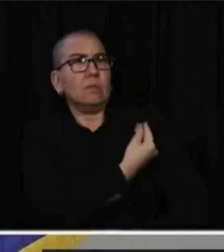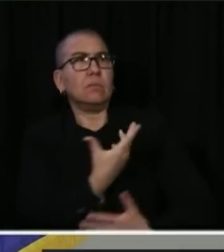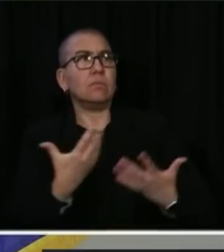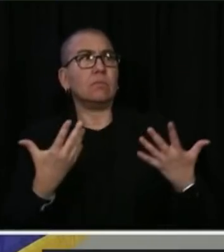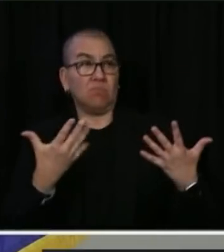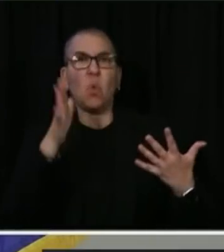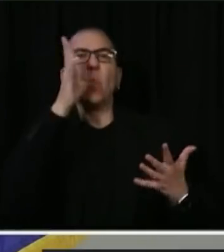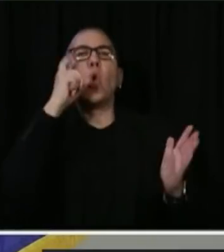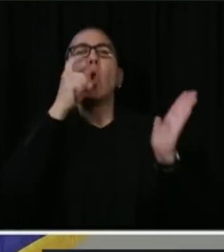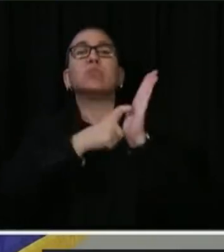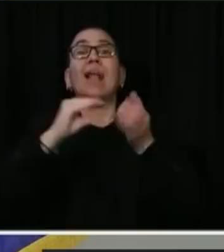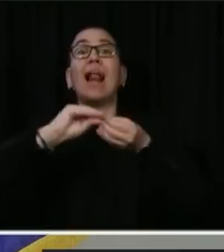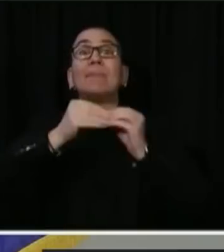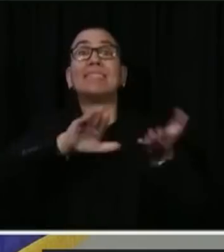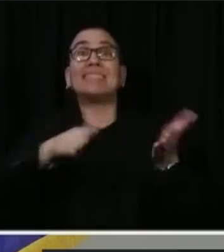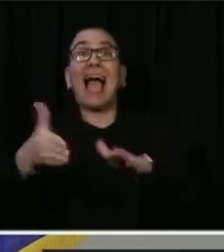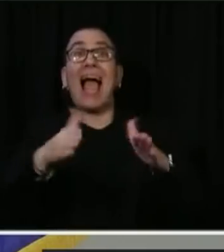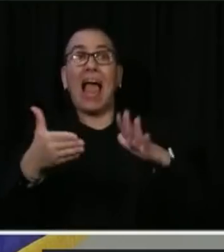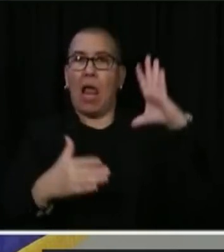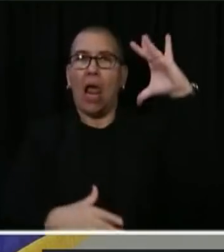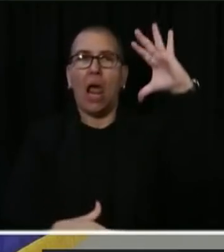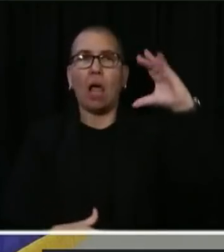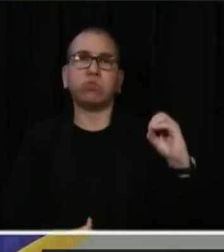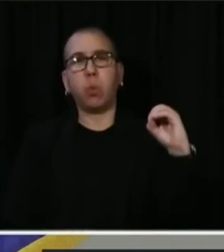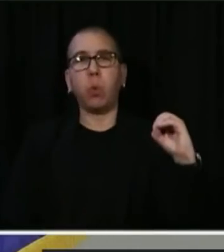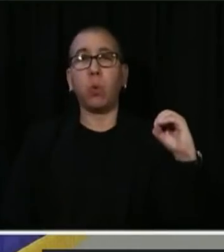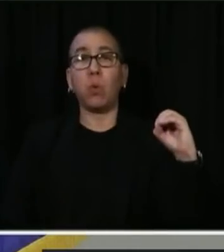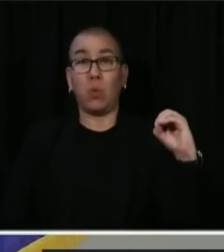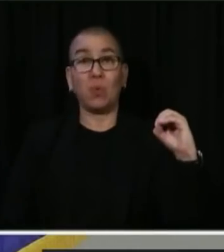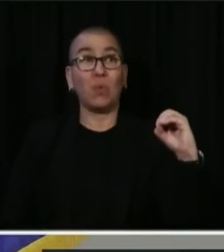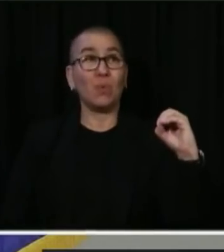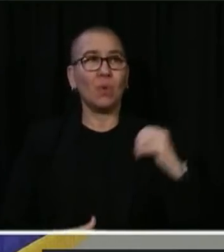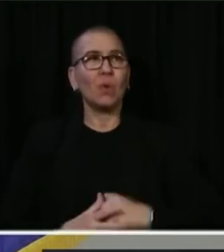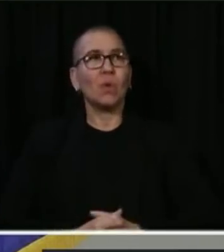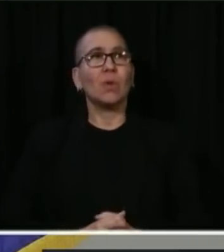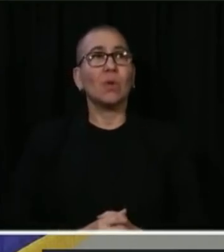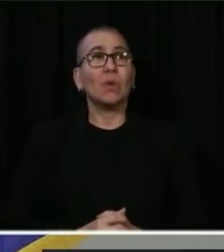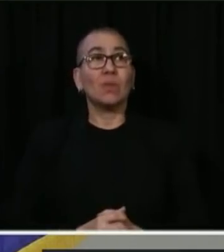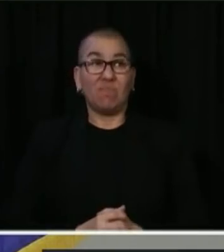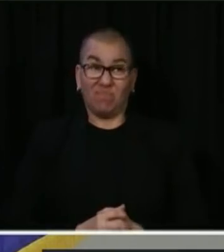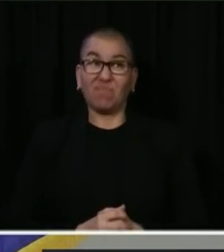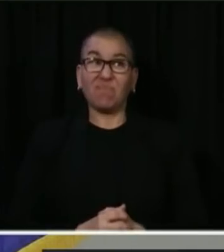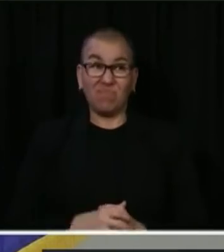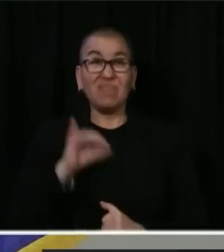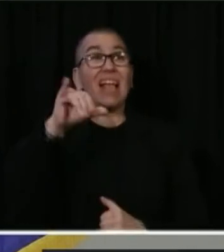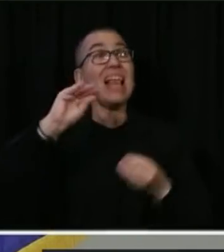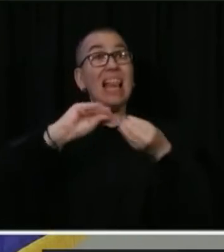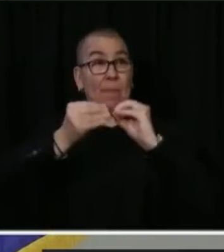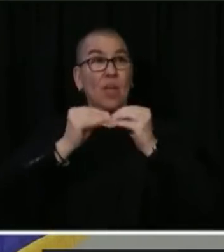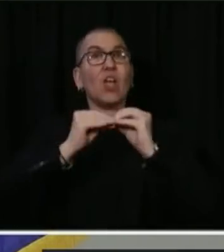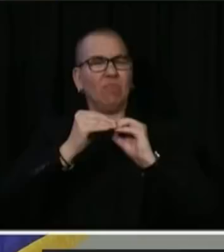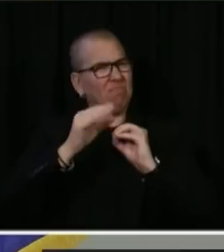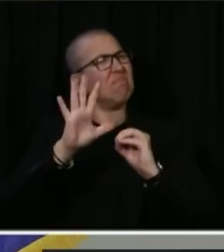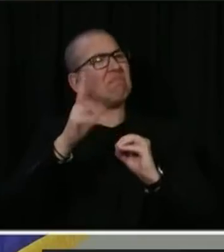AT THIS POINT IN TIME, IF YOU GET THIS VACCINE, YOU ARE NOT